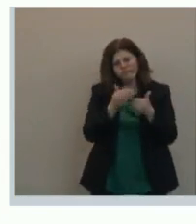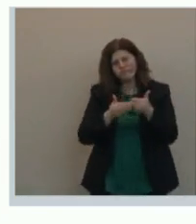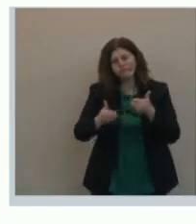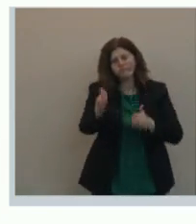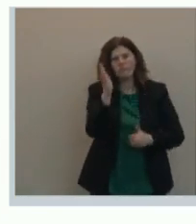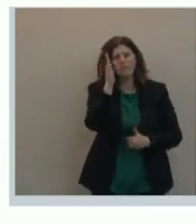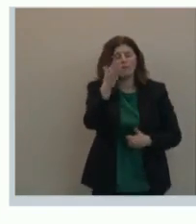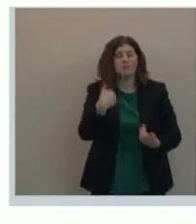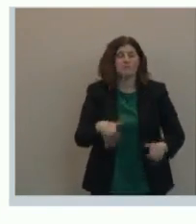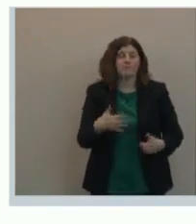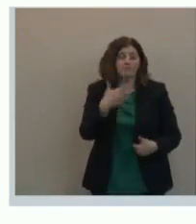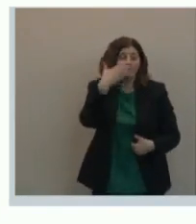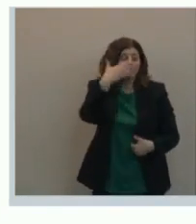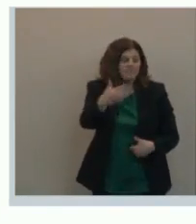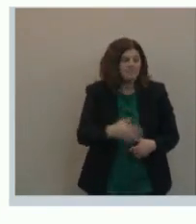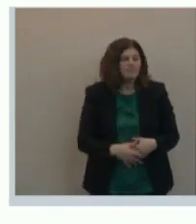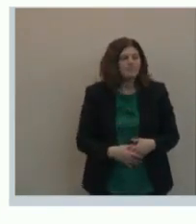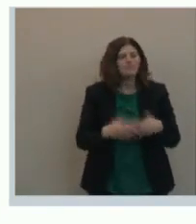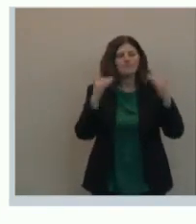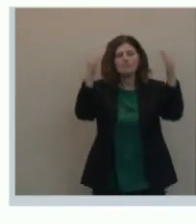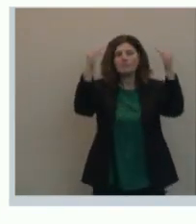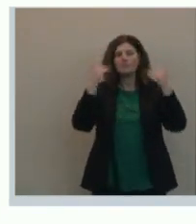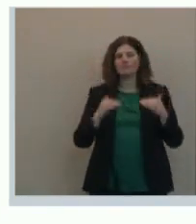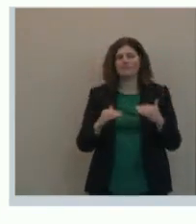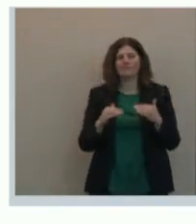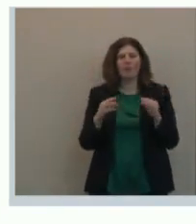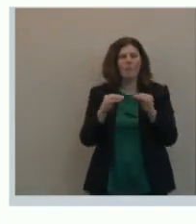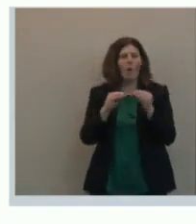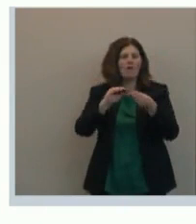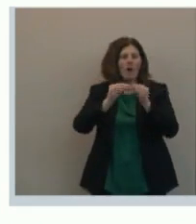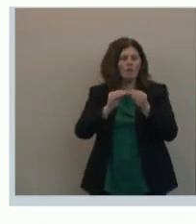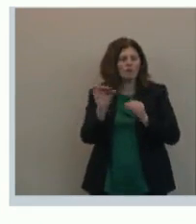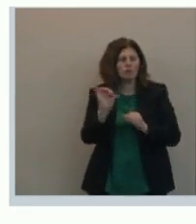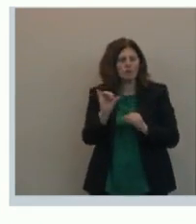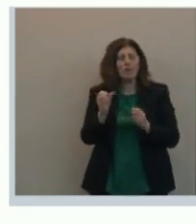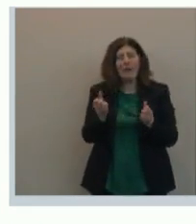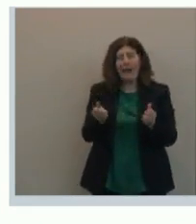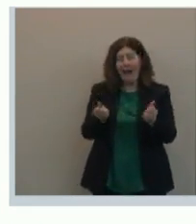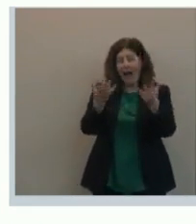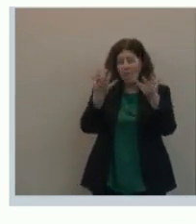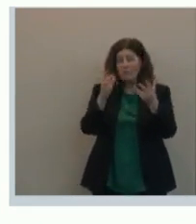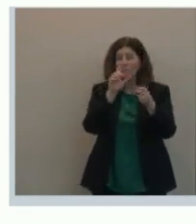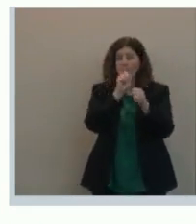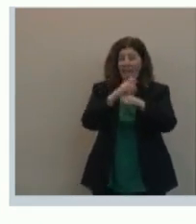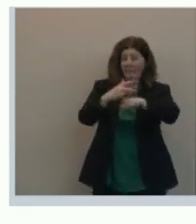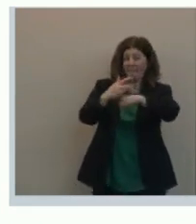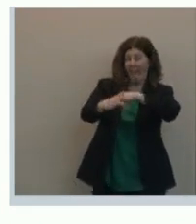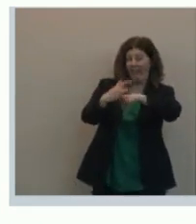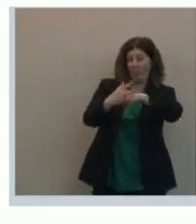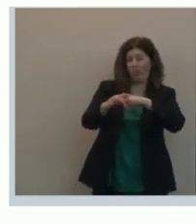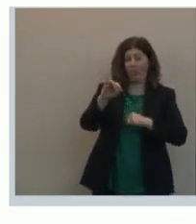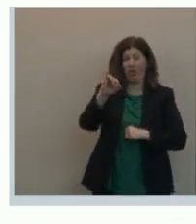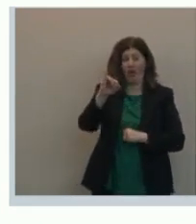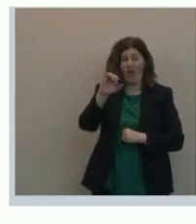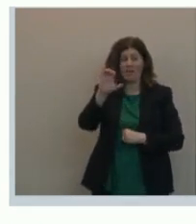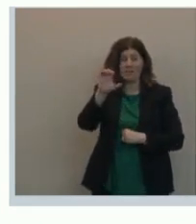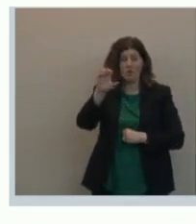. WE HAVE SEEN HOSPITALS ALL OVER THE STATE STEP UP TO TRY TO PARTICIPATE IN THIS AND COORDINATE THIS FOR THE FUTURE.